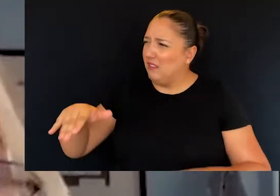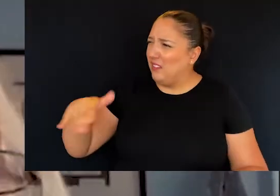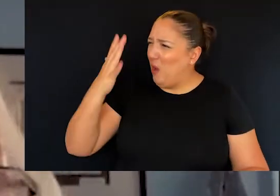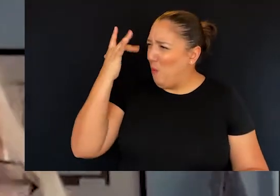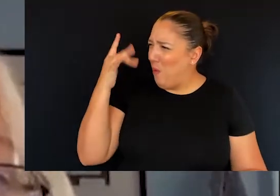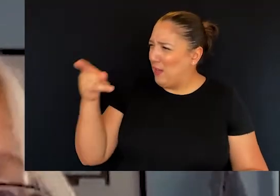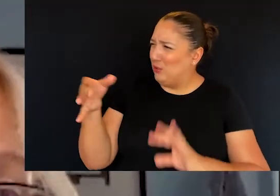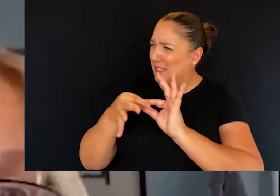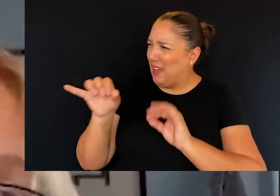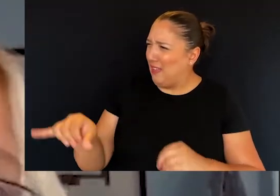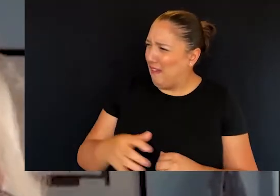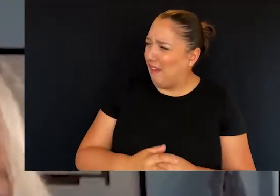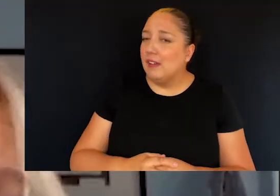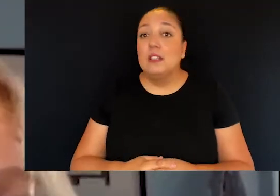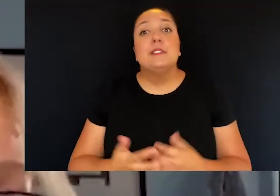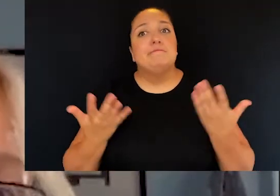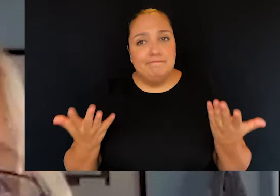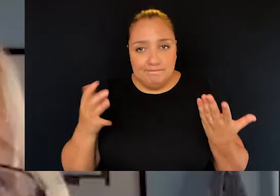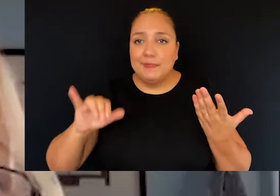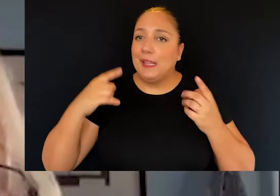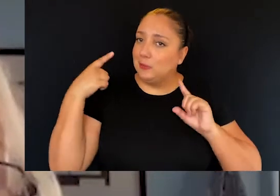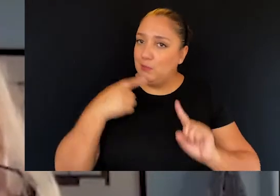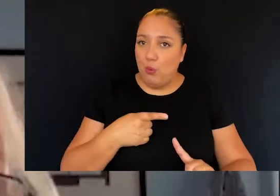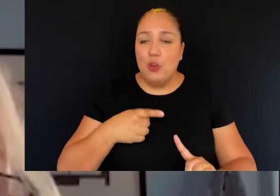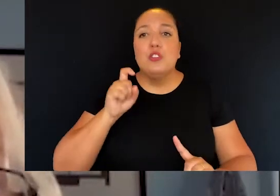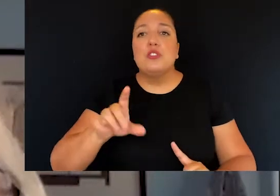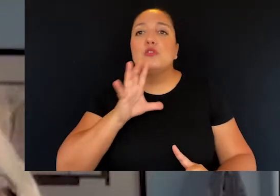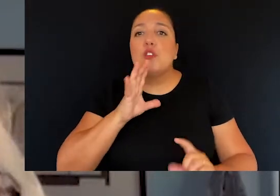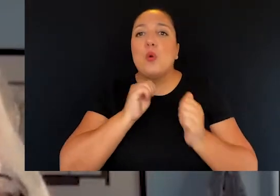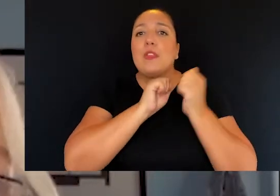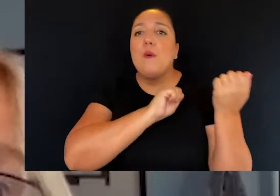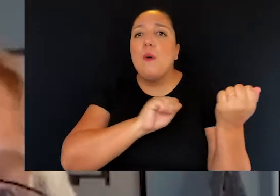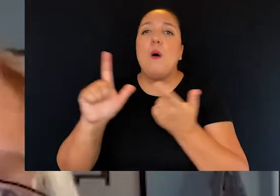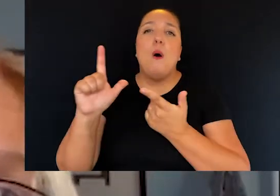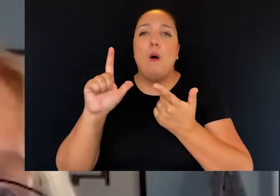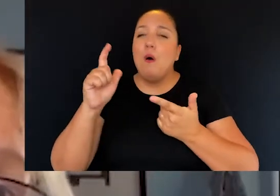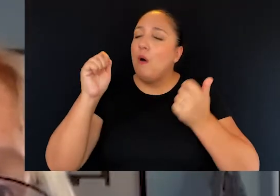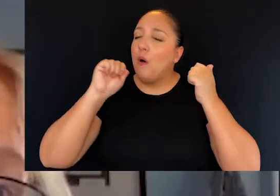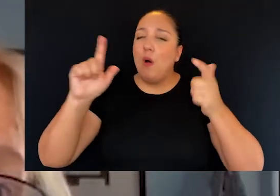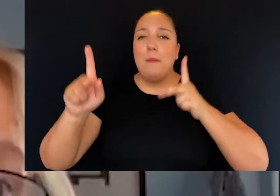We've got to talk about it with everyone, you know? And not sideline those conversations